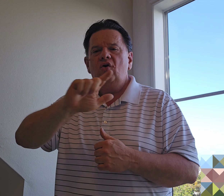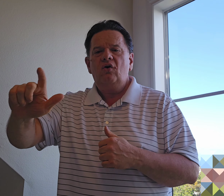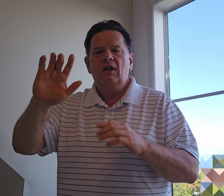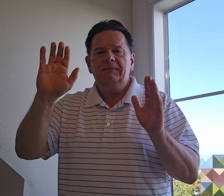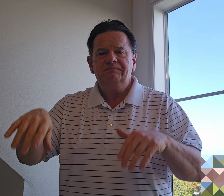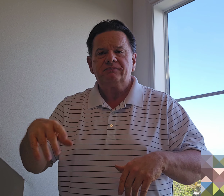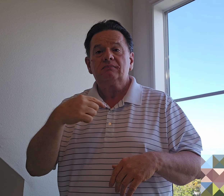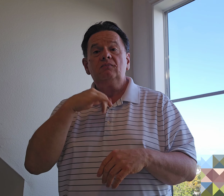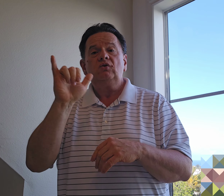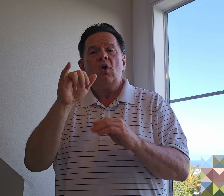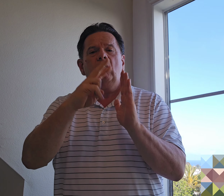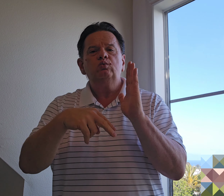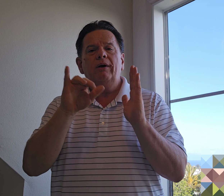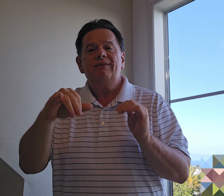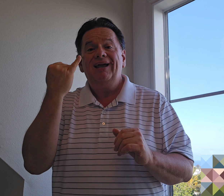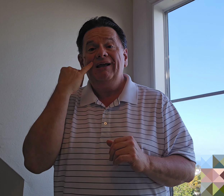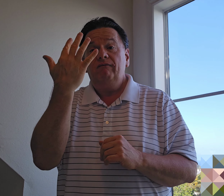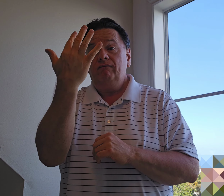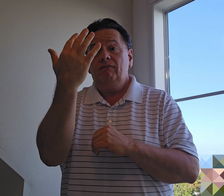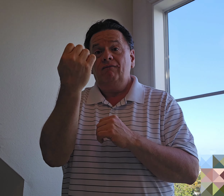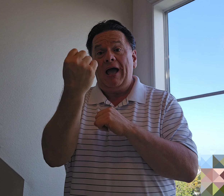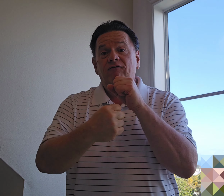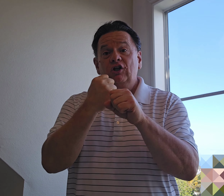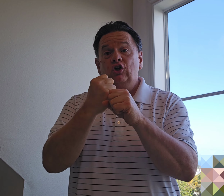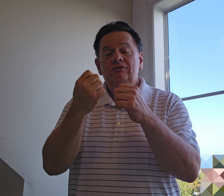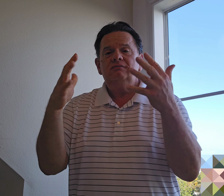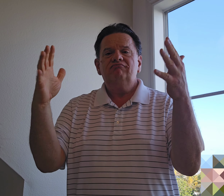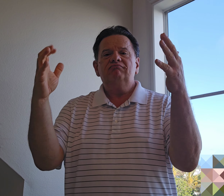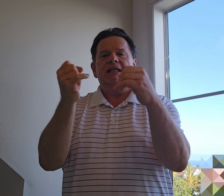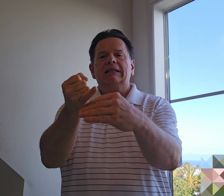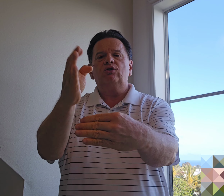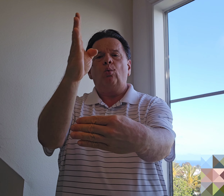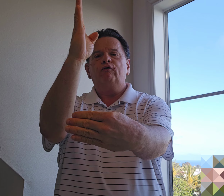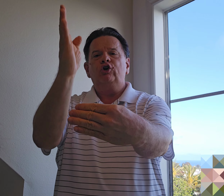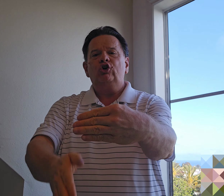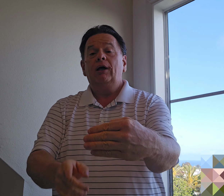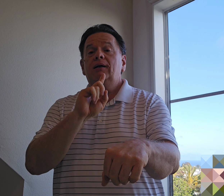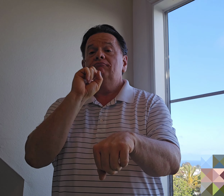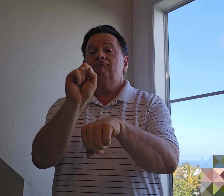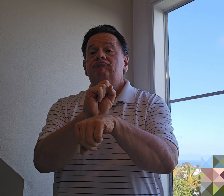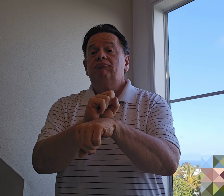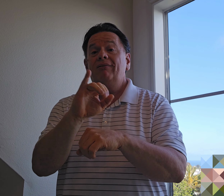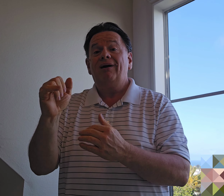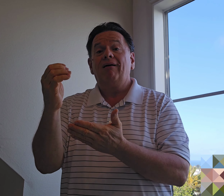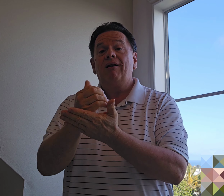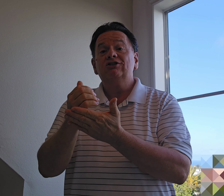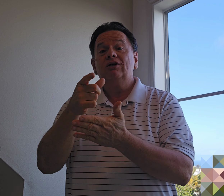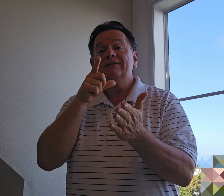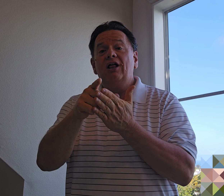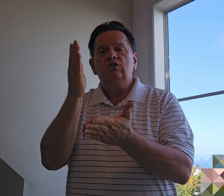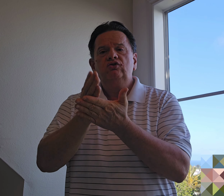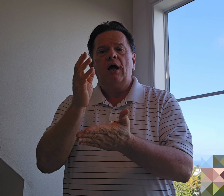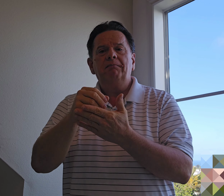Sure enough, the collections letters ceased five years later in 2022. I have not heard from them since then.